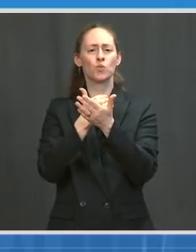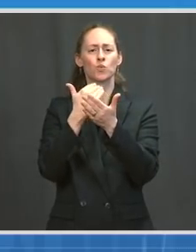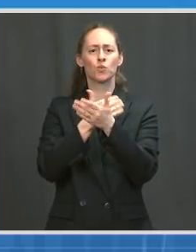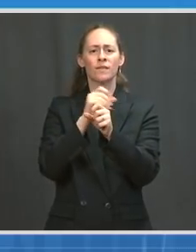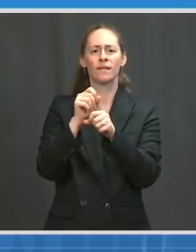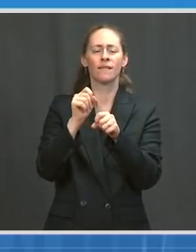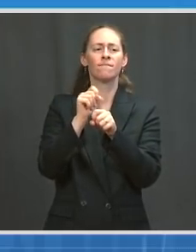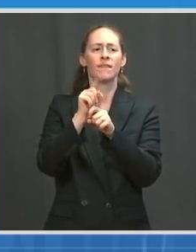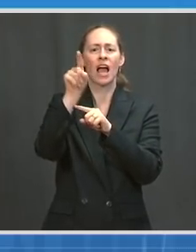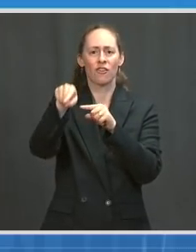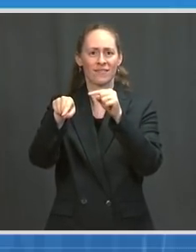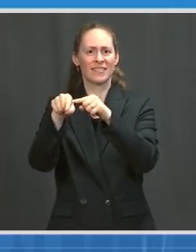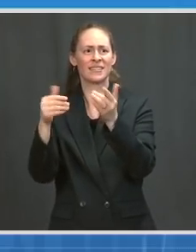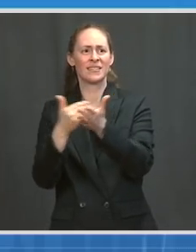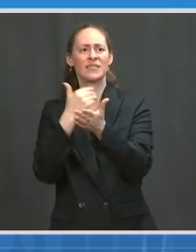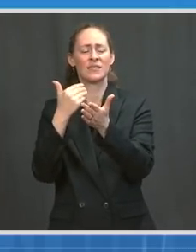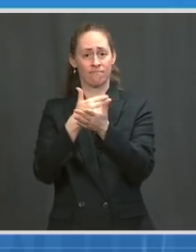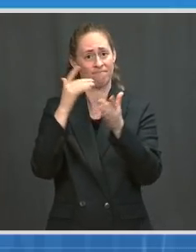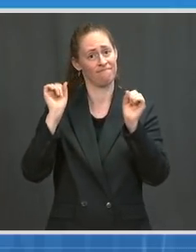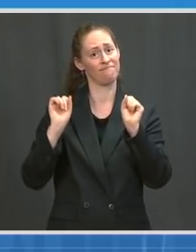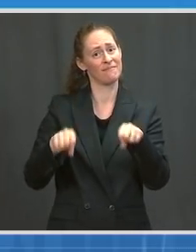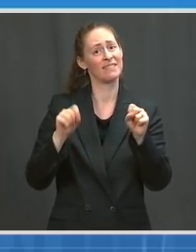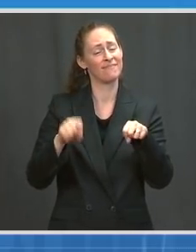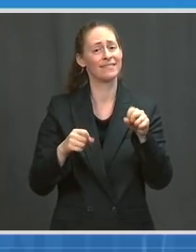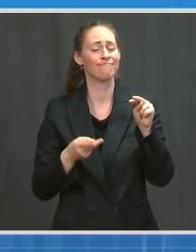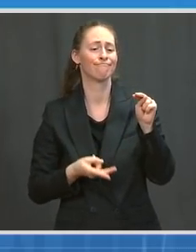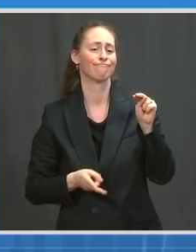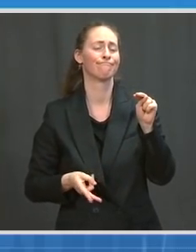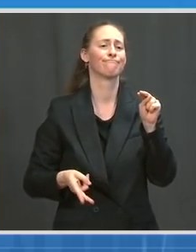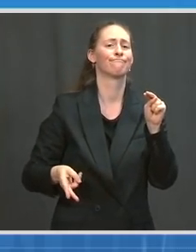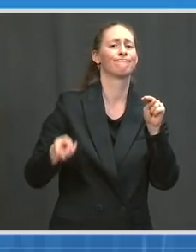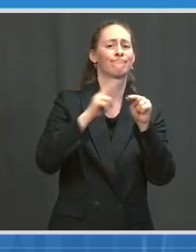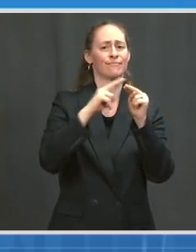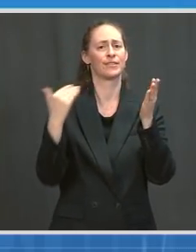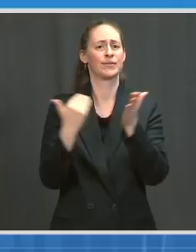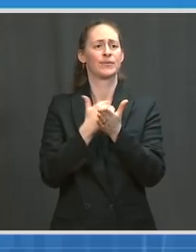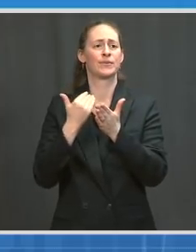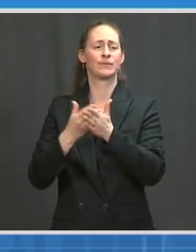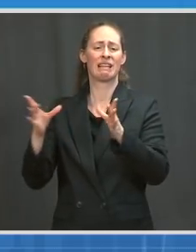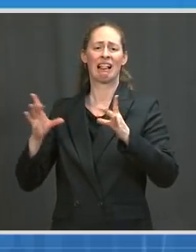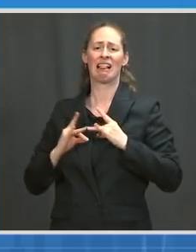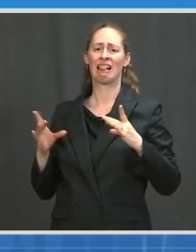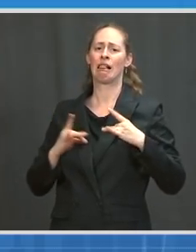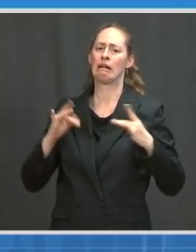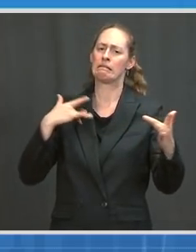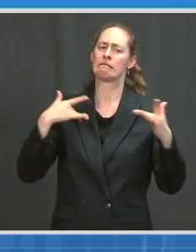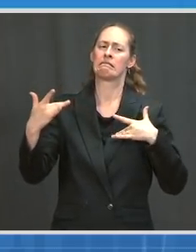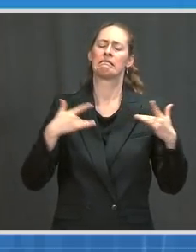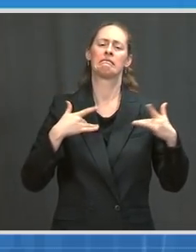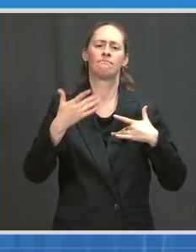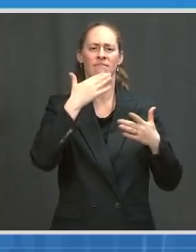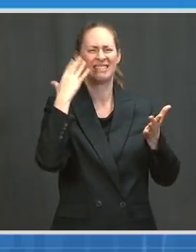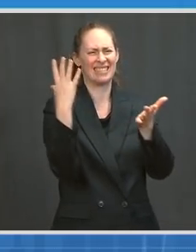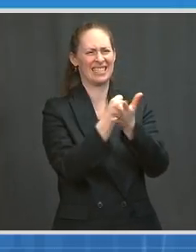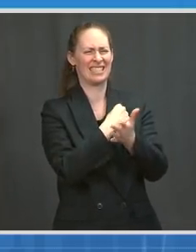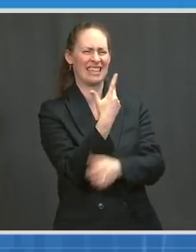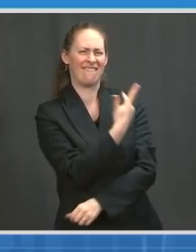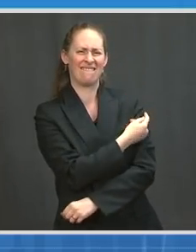especially if we do not increase the rate of vaccinations and if we do not keep our current mitigation strategies in place